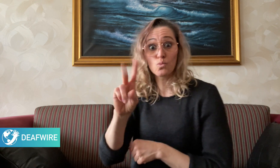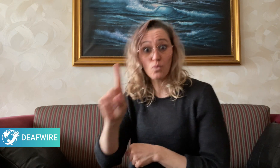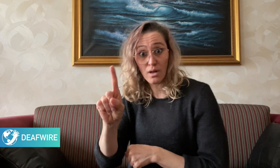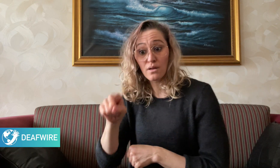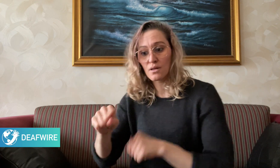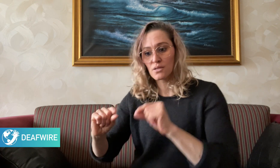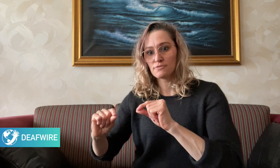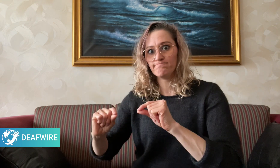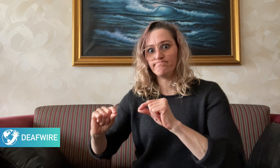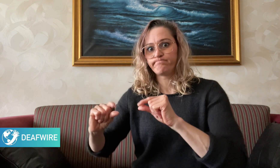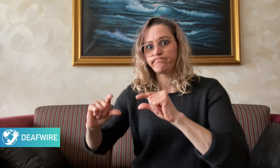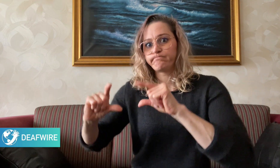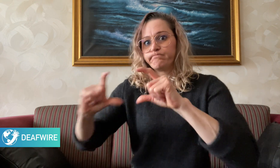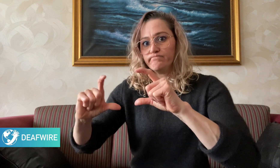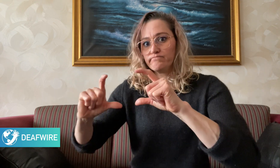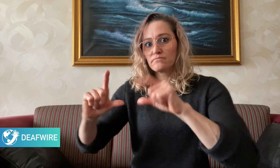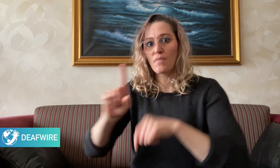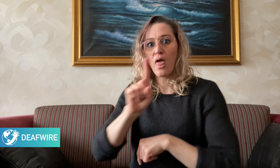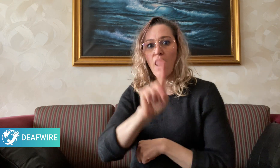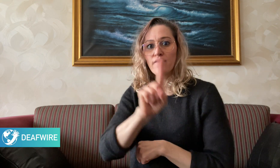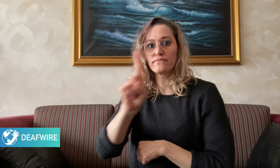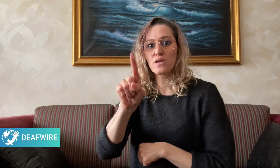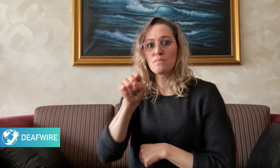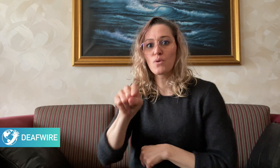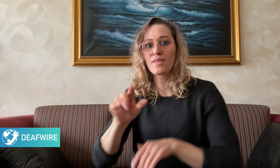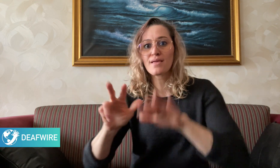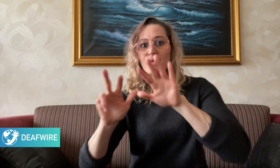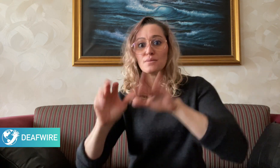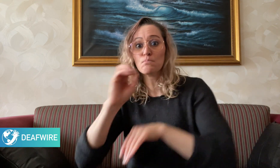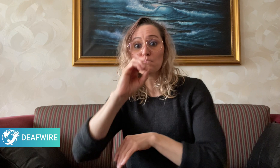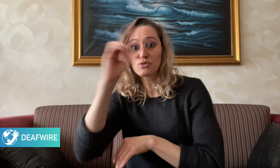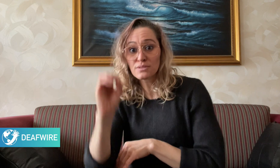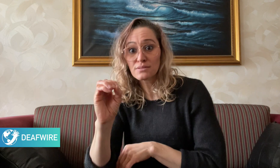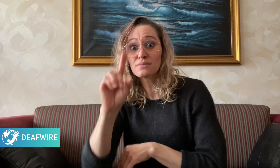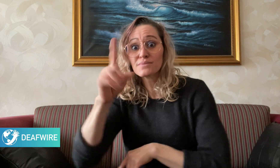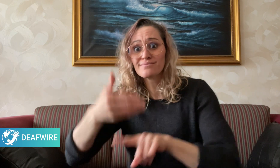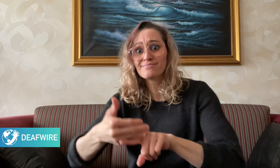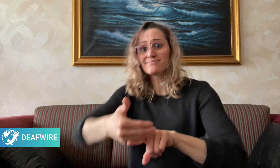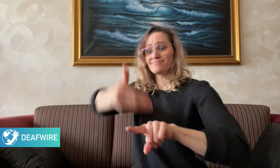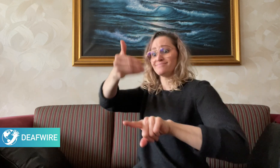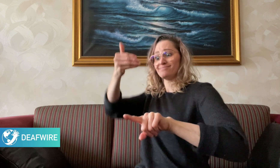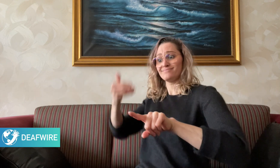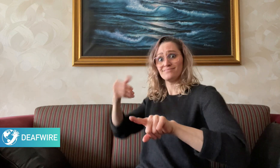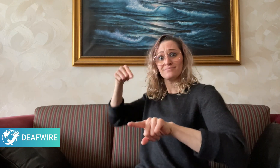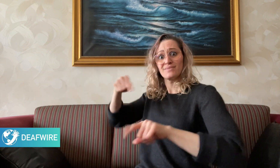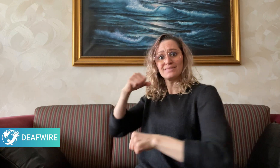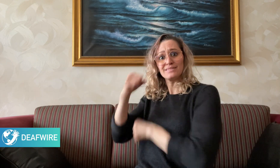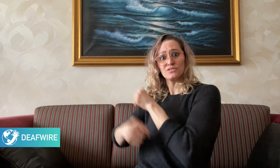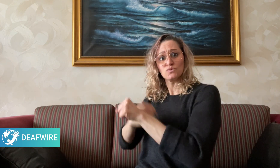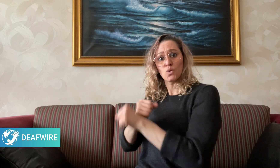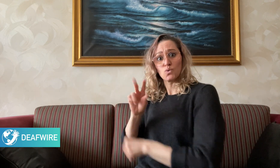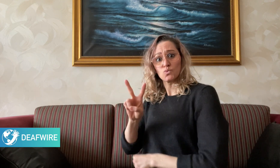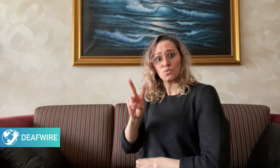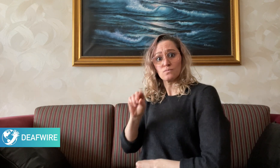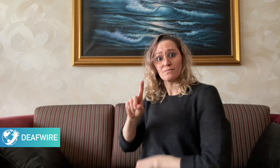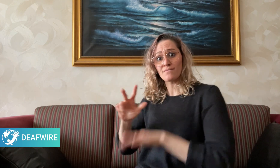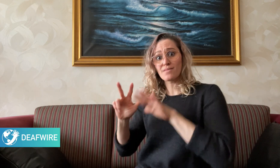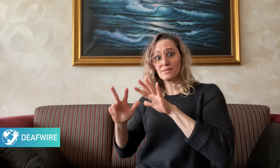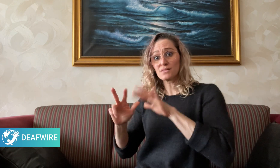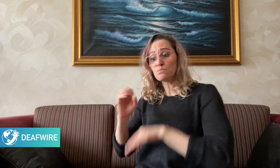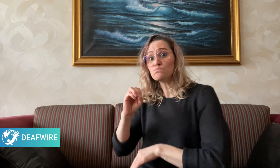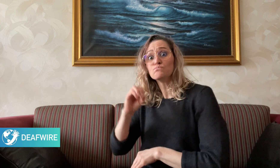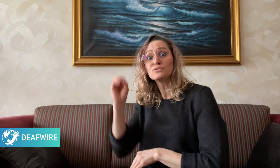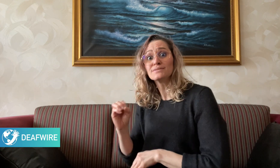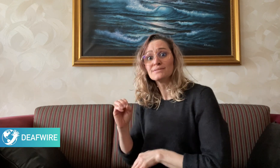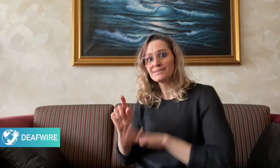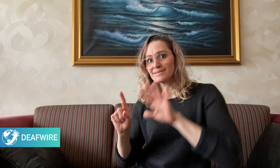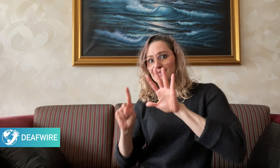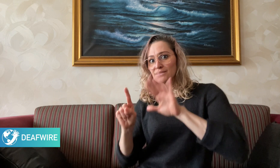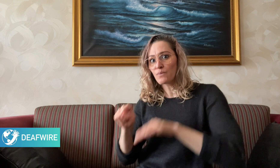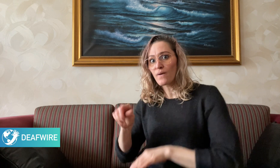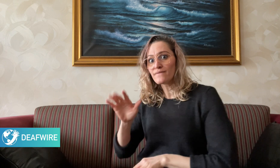to 11.8% in January 2021 from 6.5% in 2018.